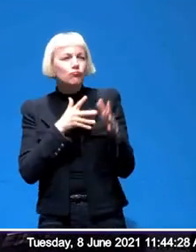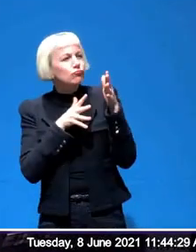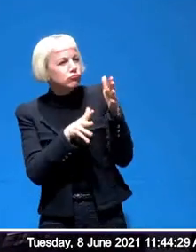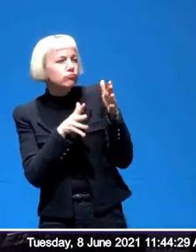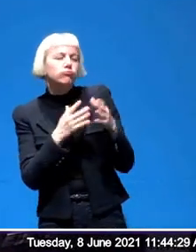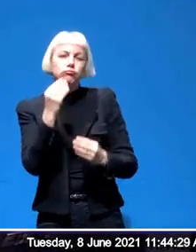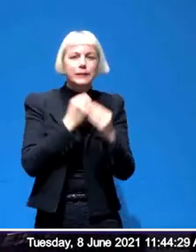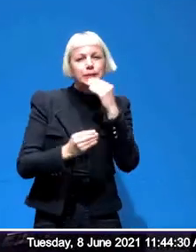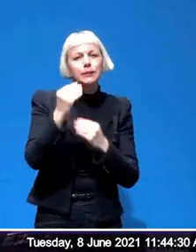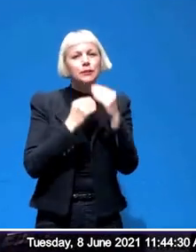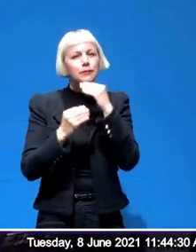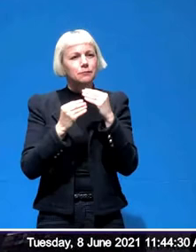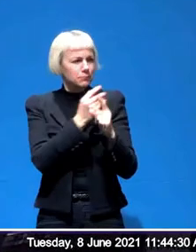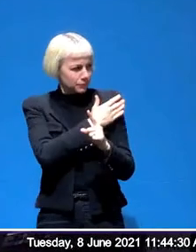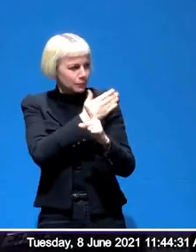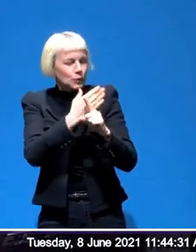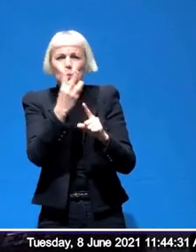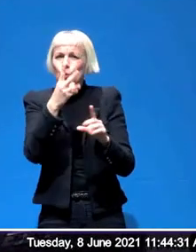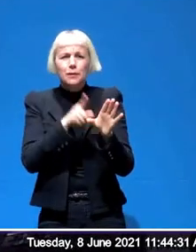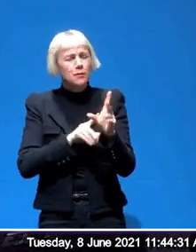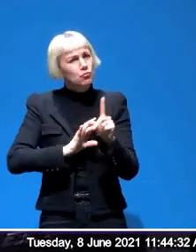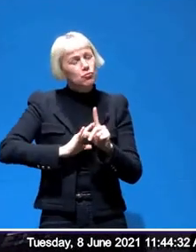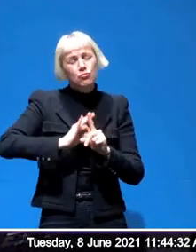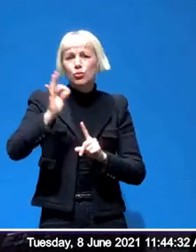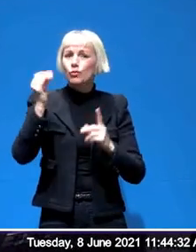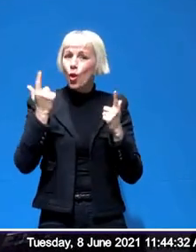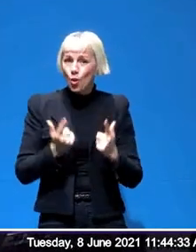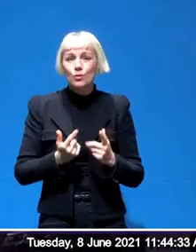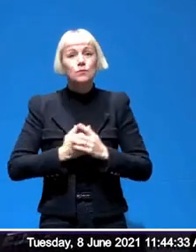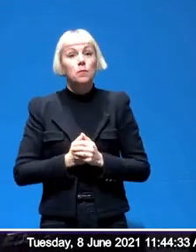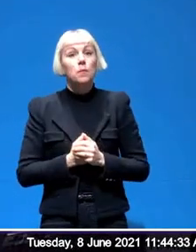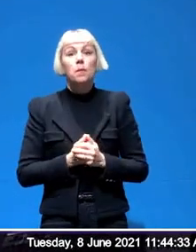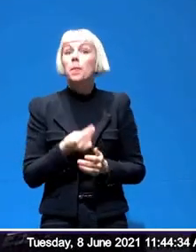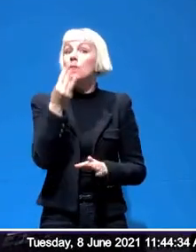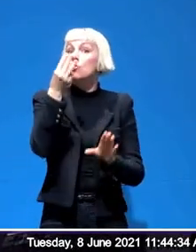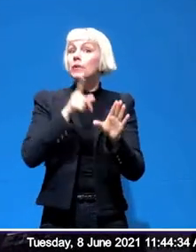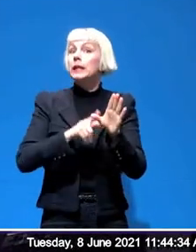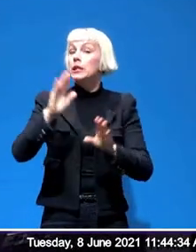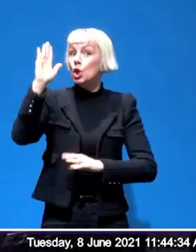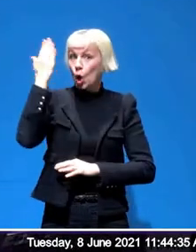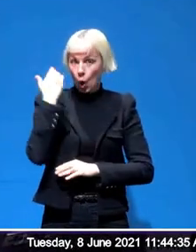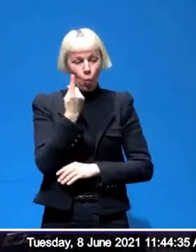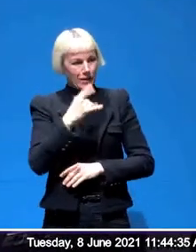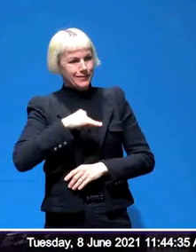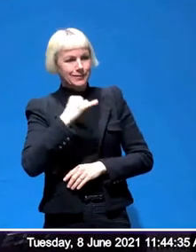He's come so far in the last two years. For example, three years ago a staff member told me they'd cancelled Daniel's